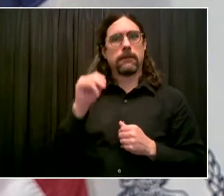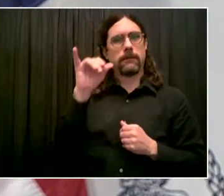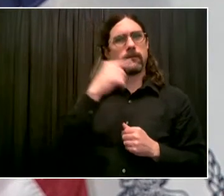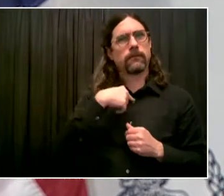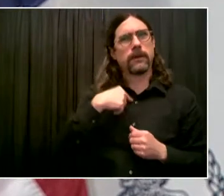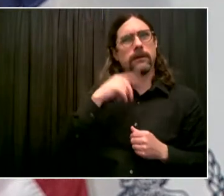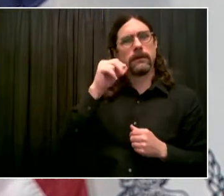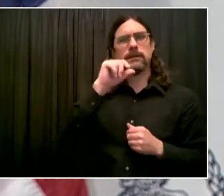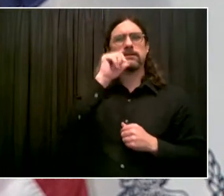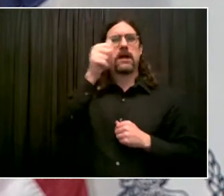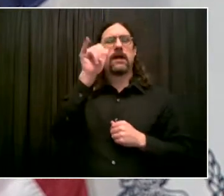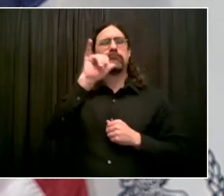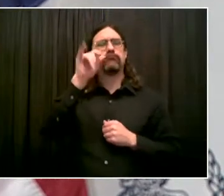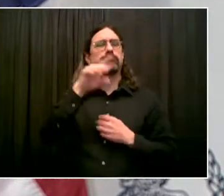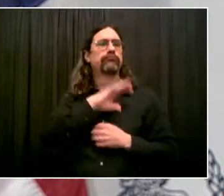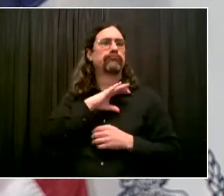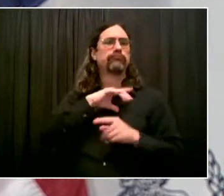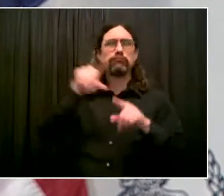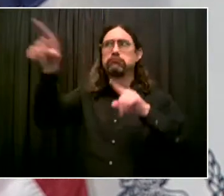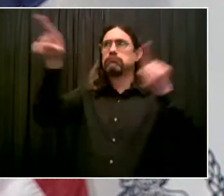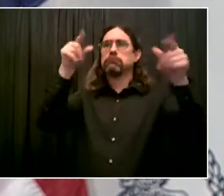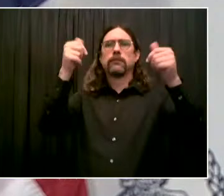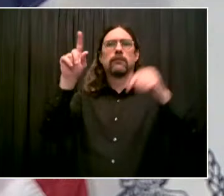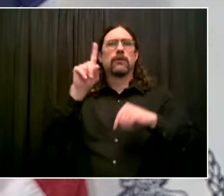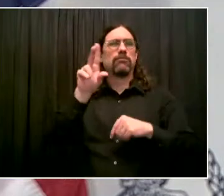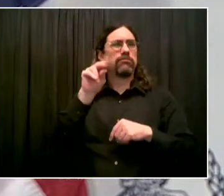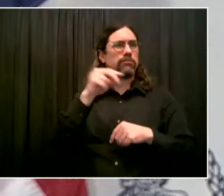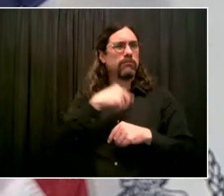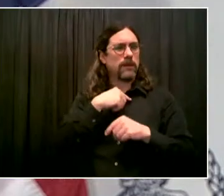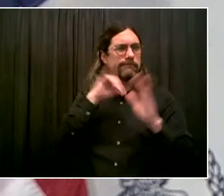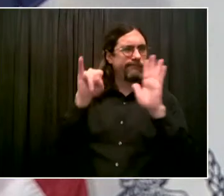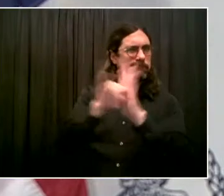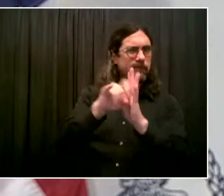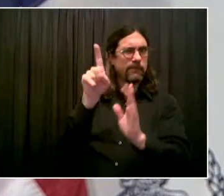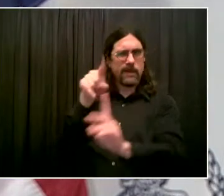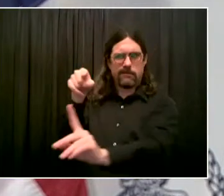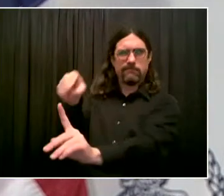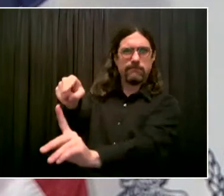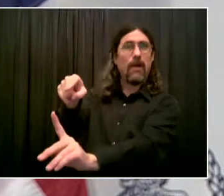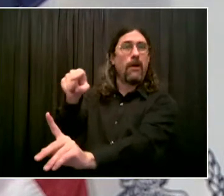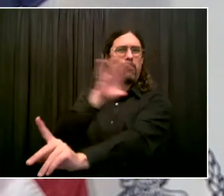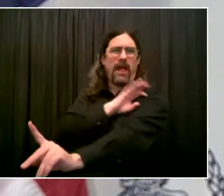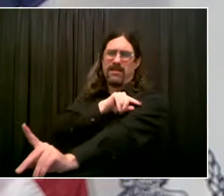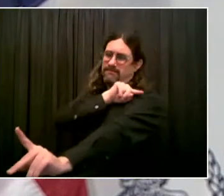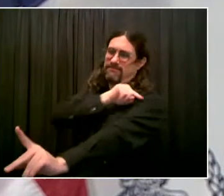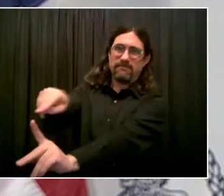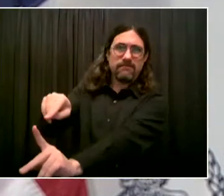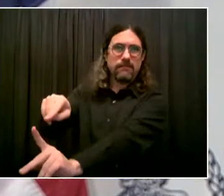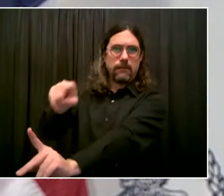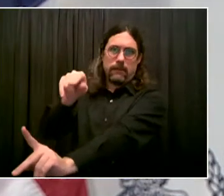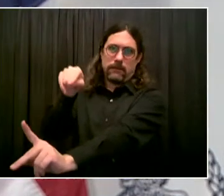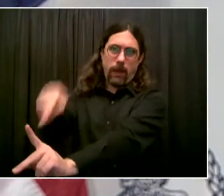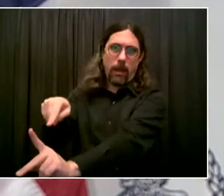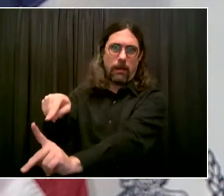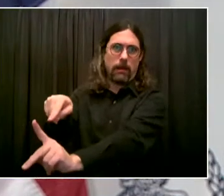BOAUT. WE CAN ADJUST RESOURCES AND CHANGE AND WE